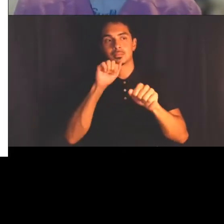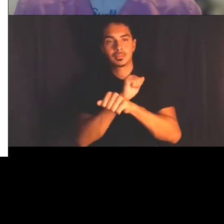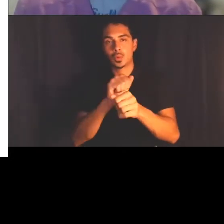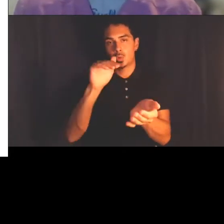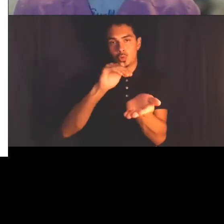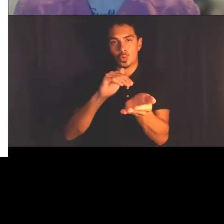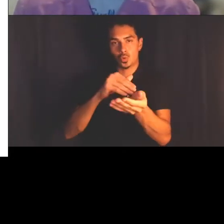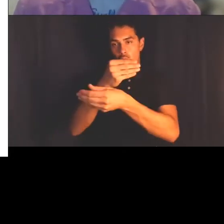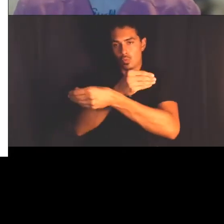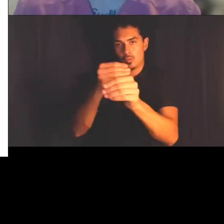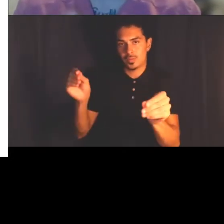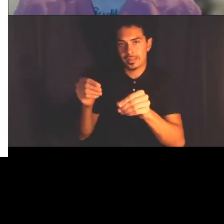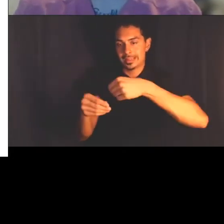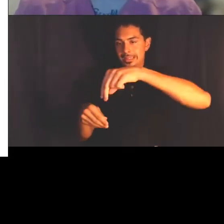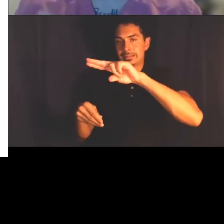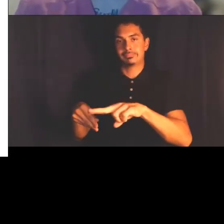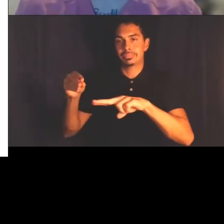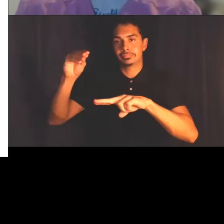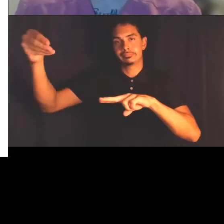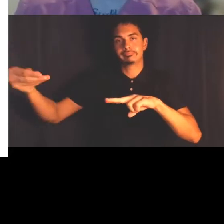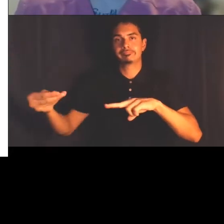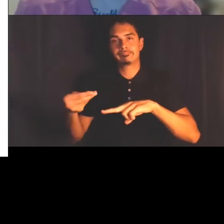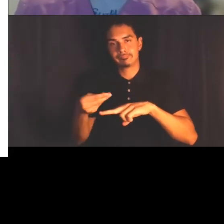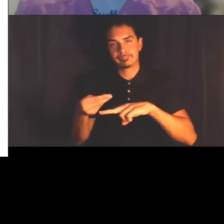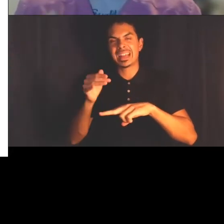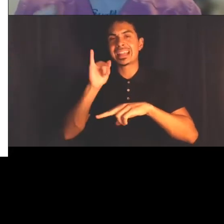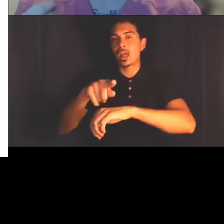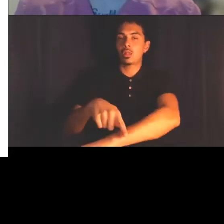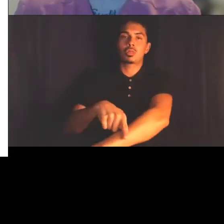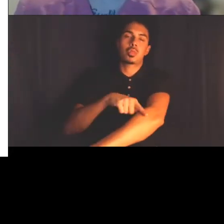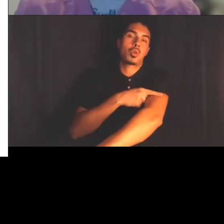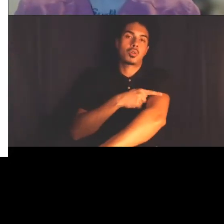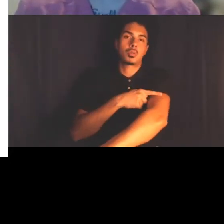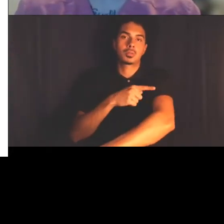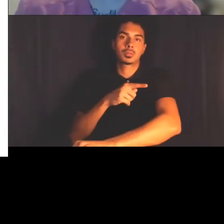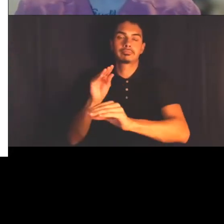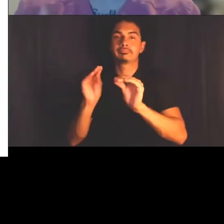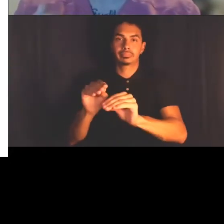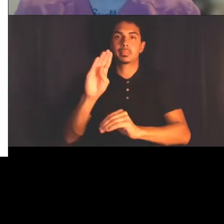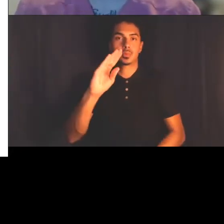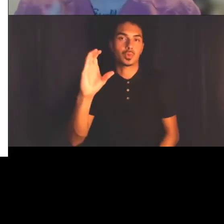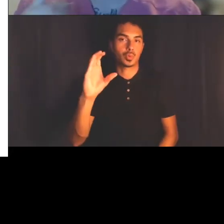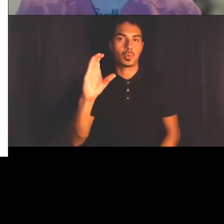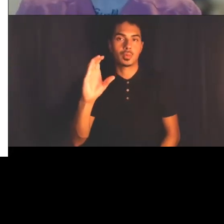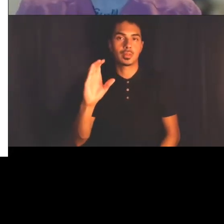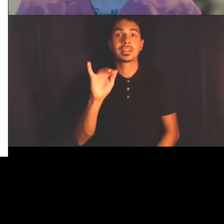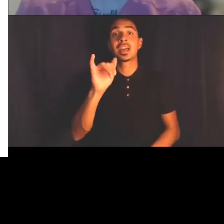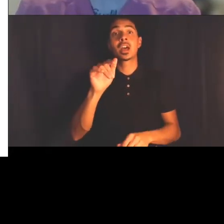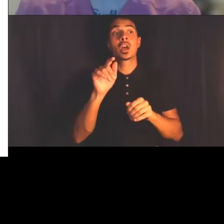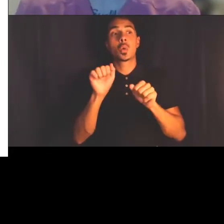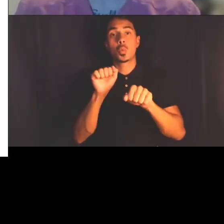and those are those long-acting birth control options. So once it's placed, it works both as emergency contraception,